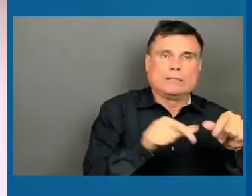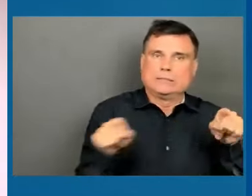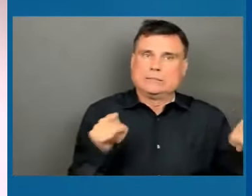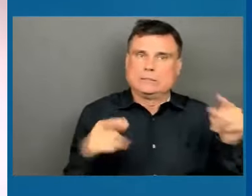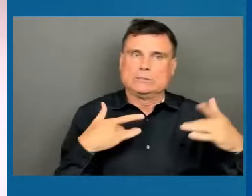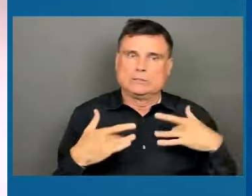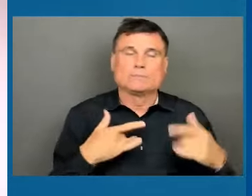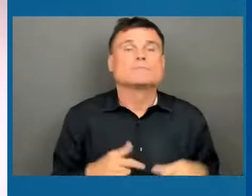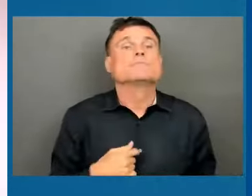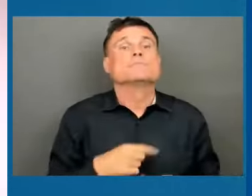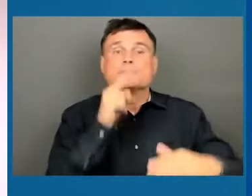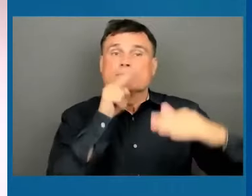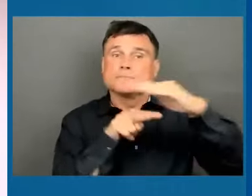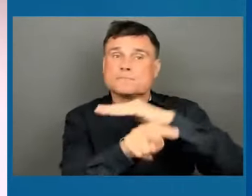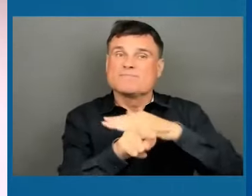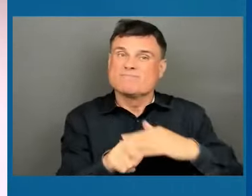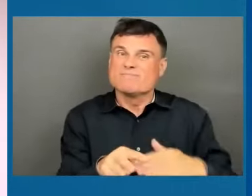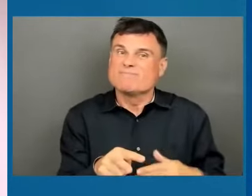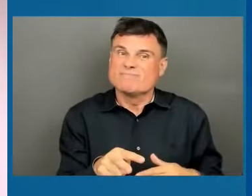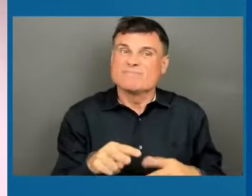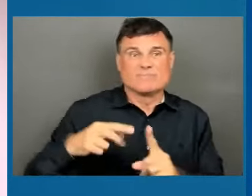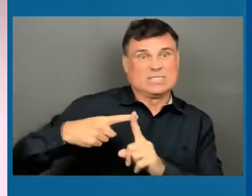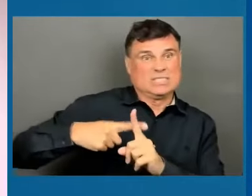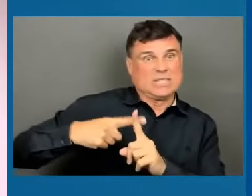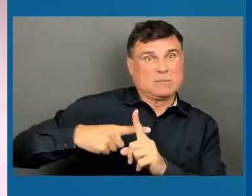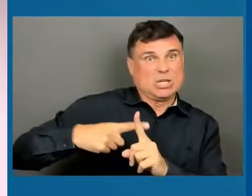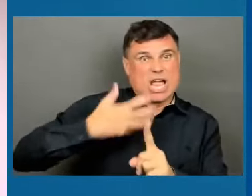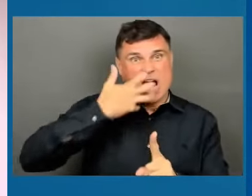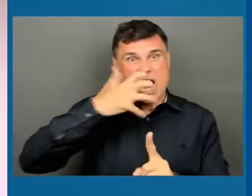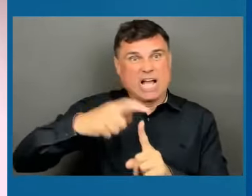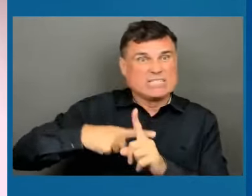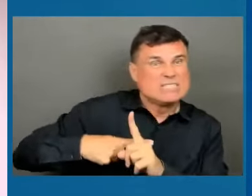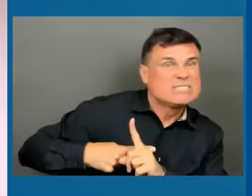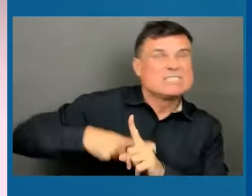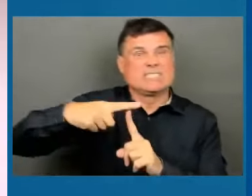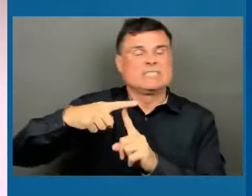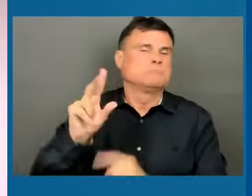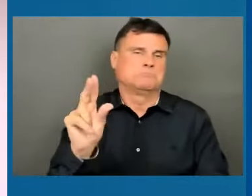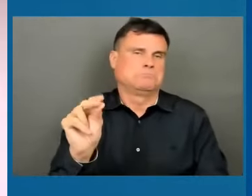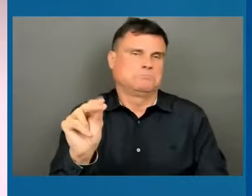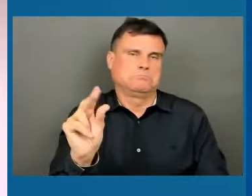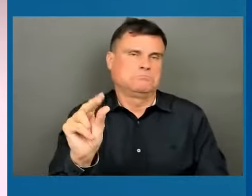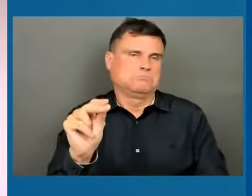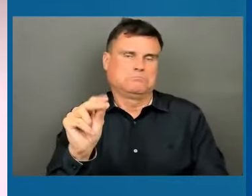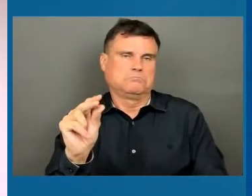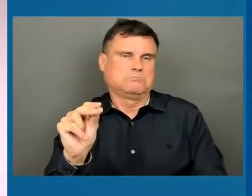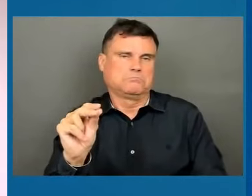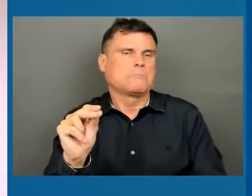short term. But certainly we are in that period of ongoing wet weather. And so we'll be watching that closely and there